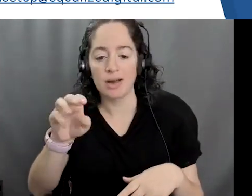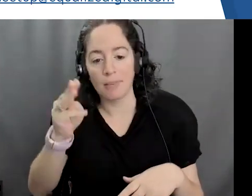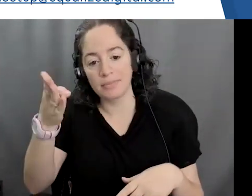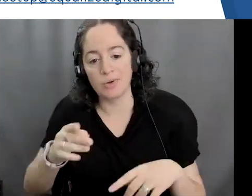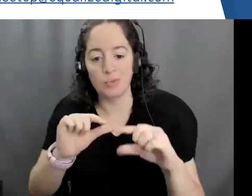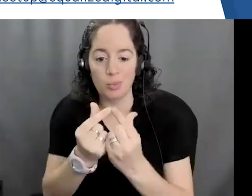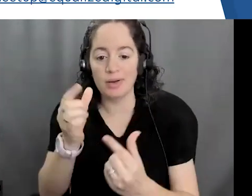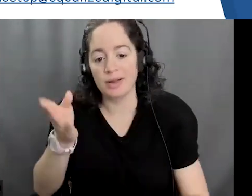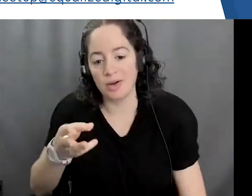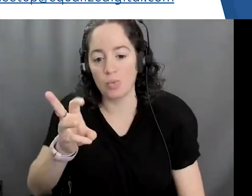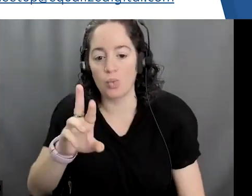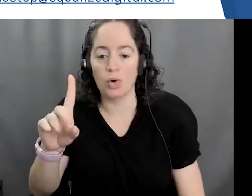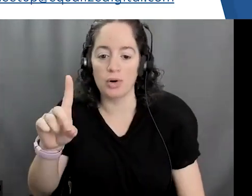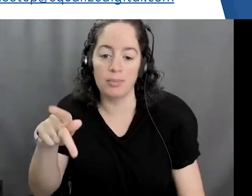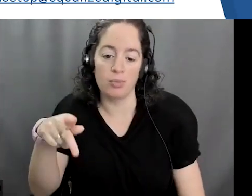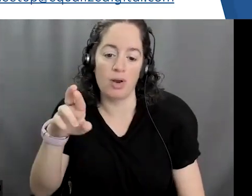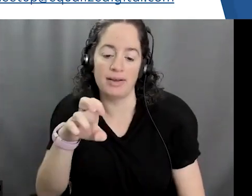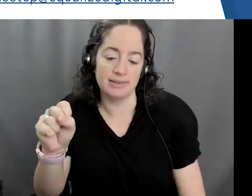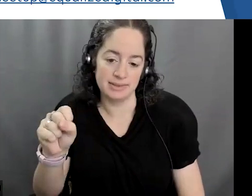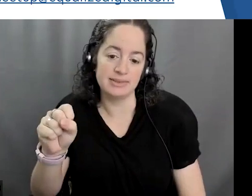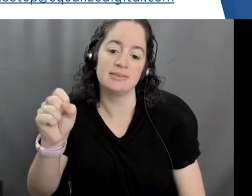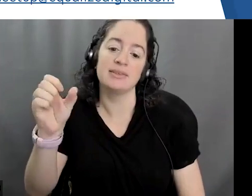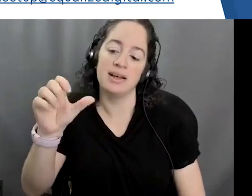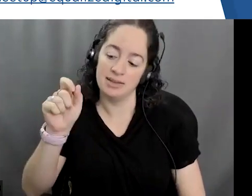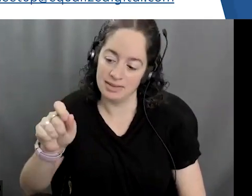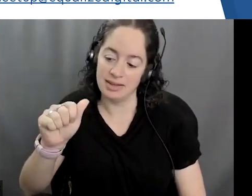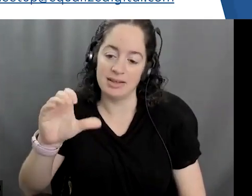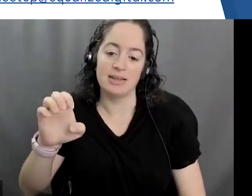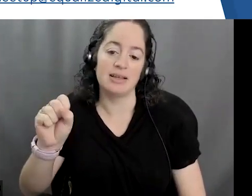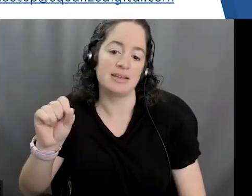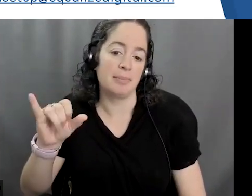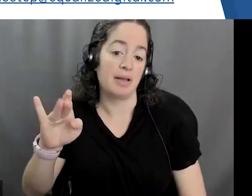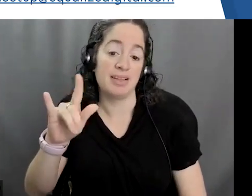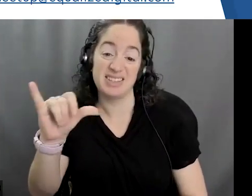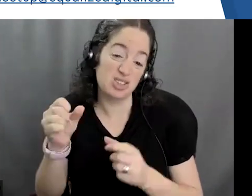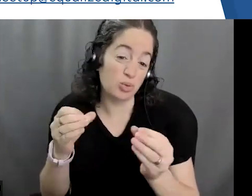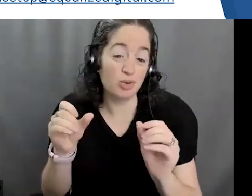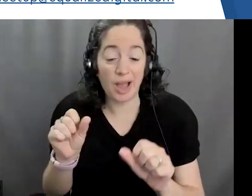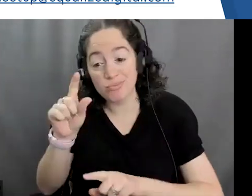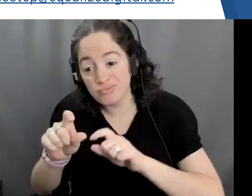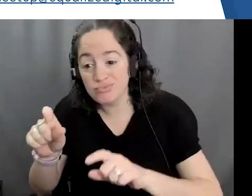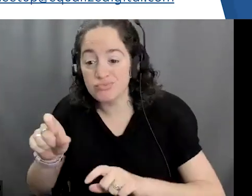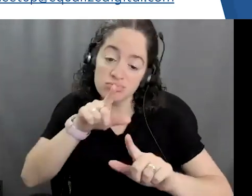You can share what you're working on, get feedback, help other people, ask questions, answer questions, all of that great stuff.